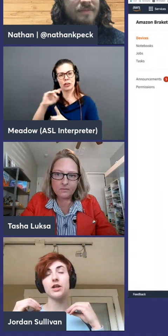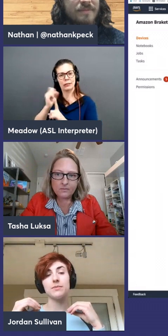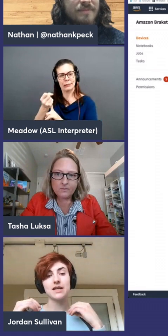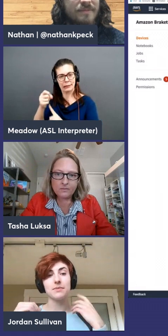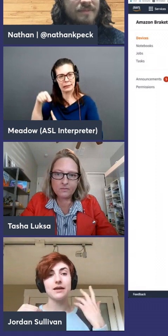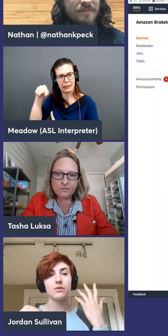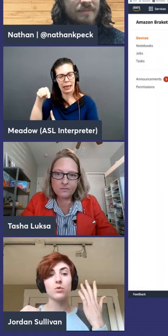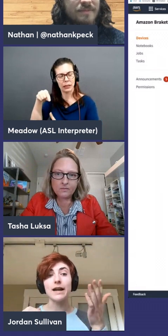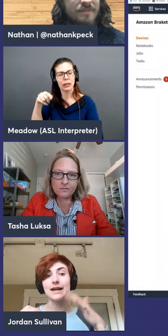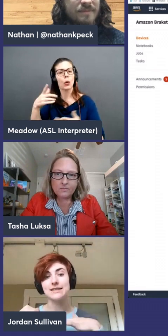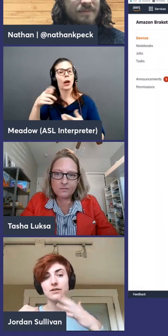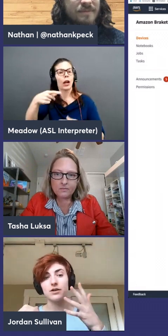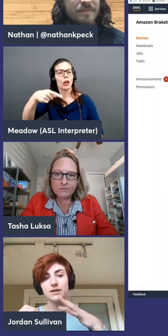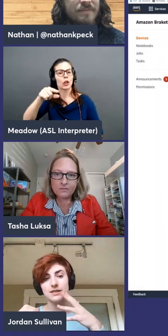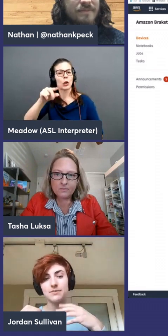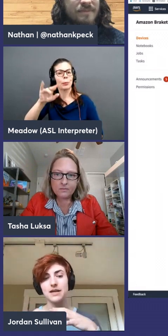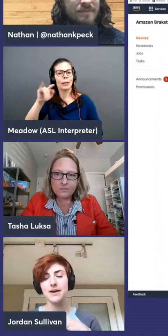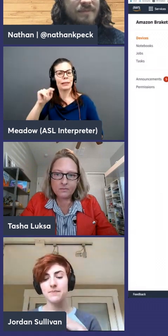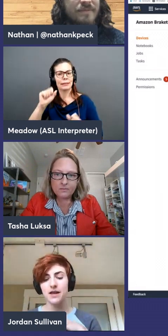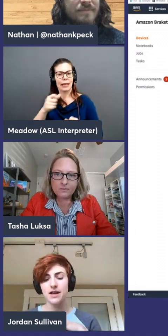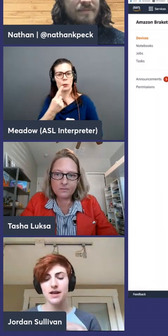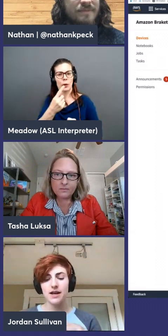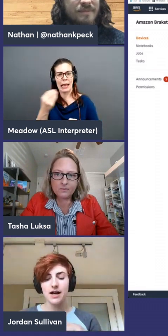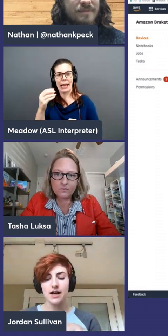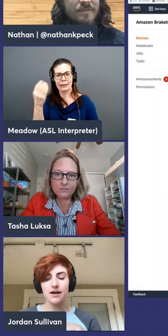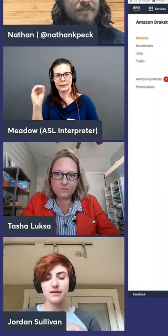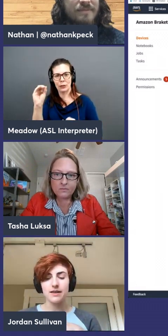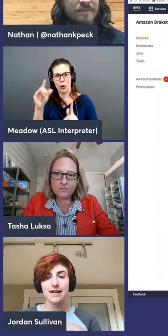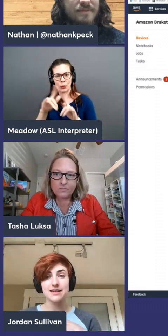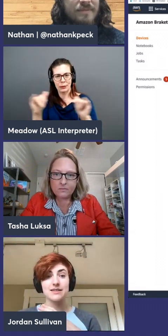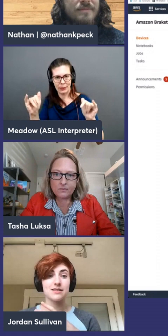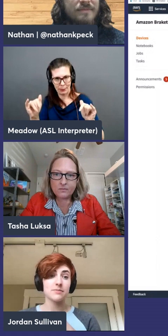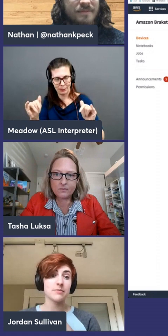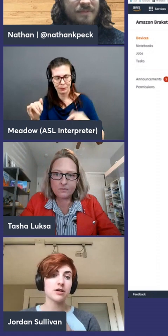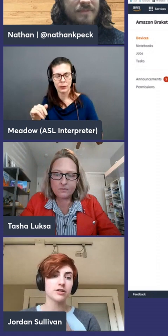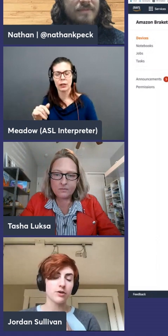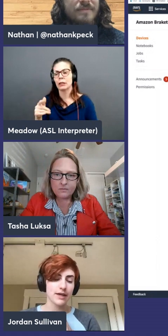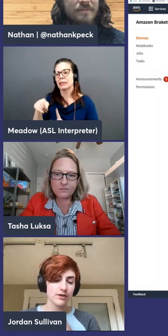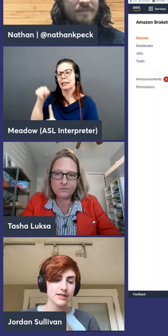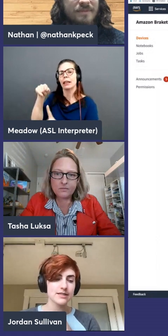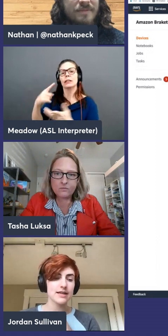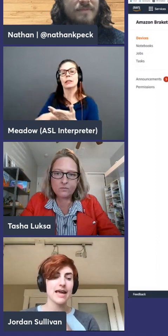where qubits can be at 1 and at 0 at the same time, like I said, this is sometimes called coherence,